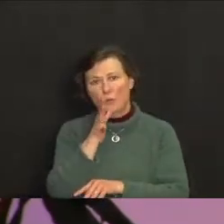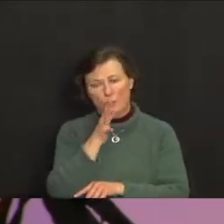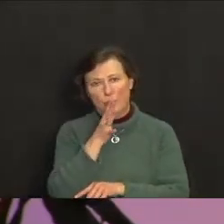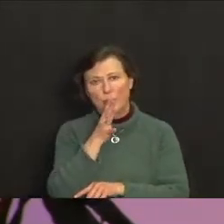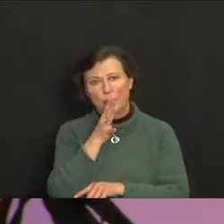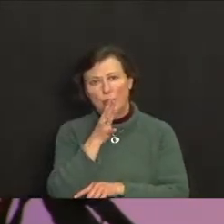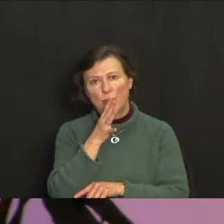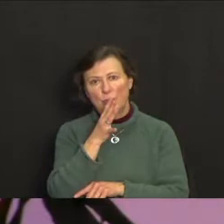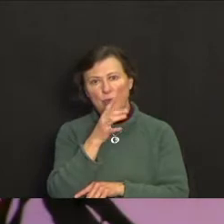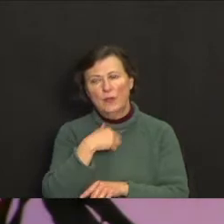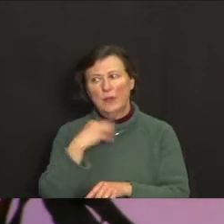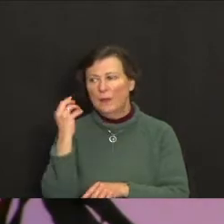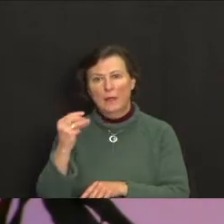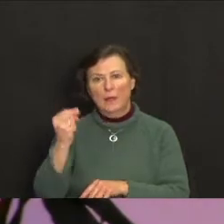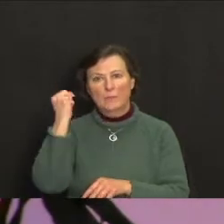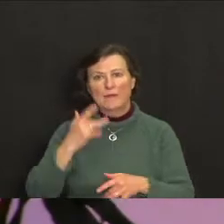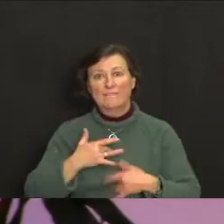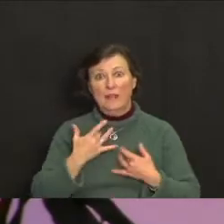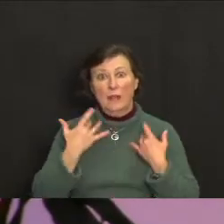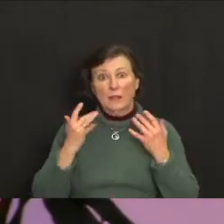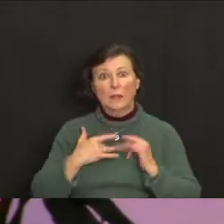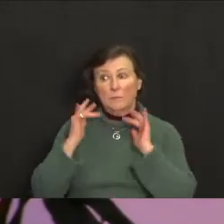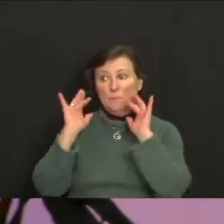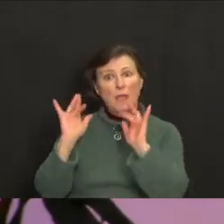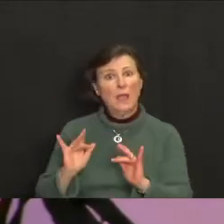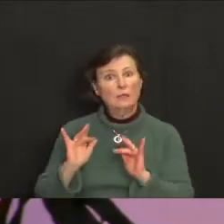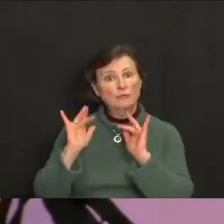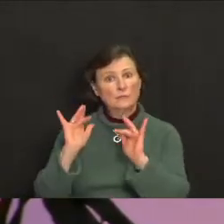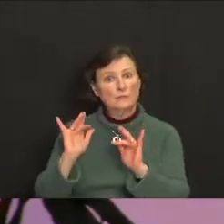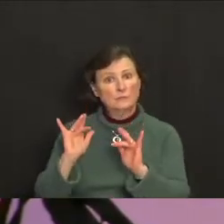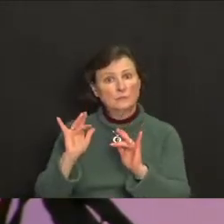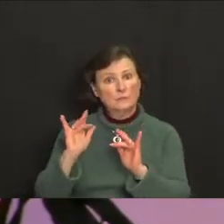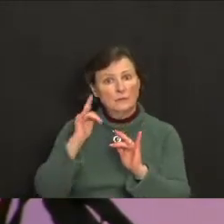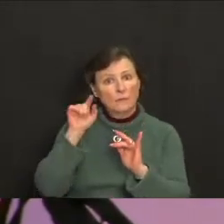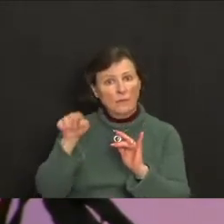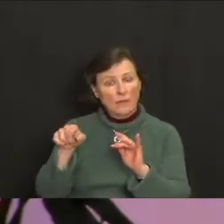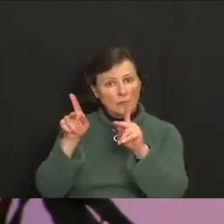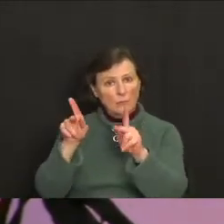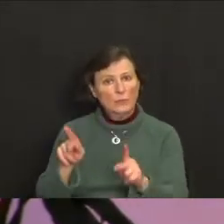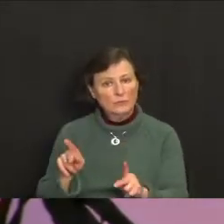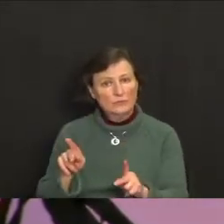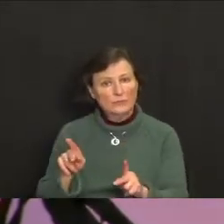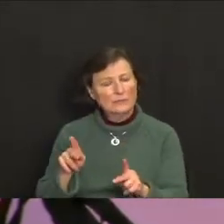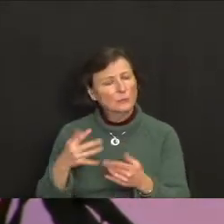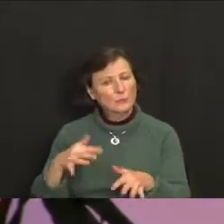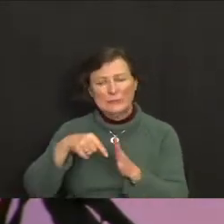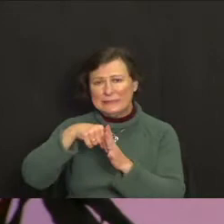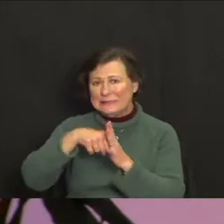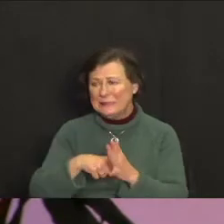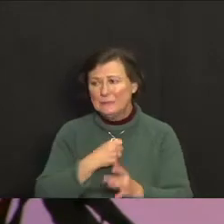and I immediately felt compassion for them, expressing my deepest sympathy for their loss,